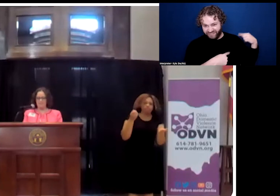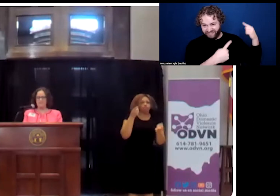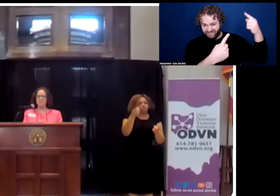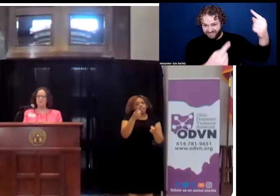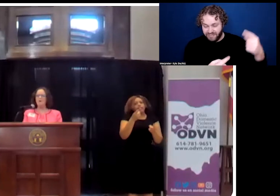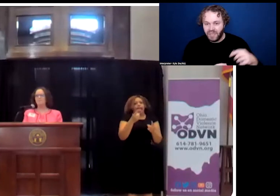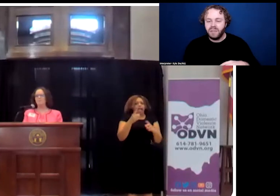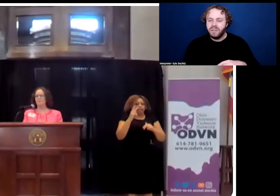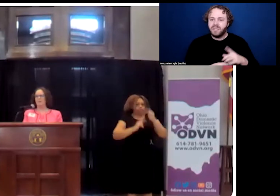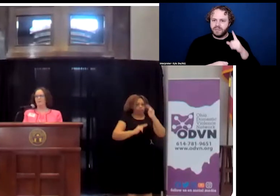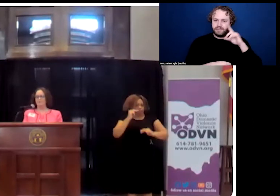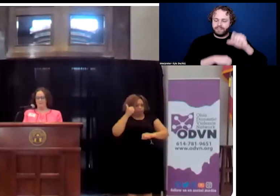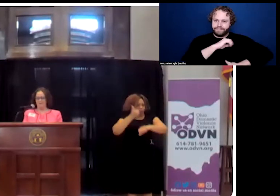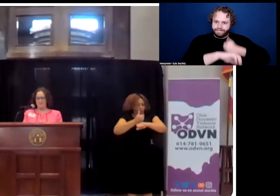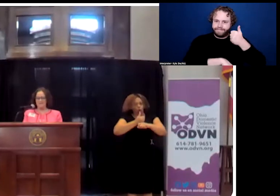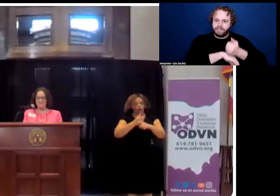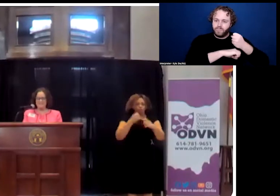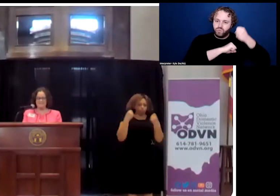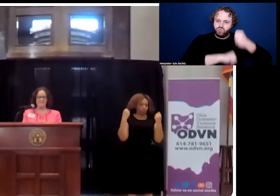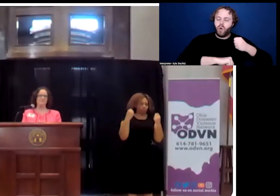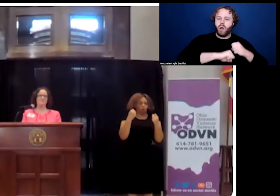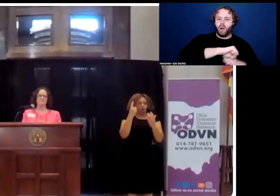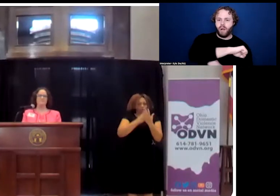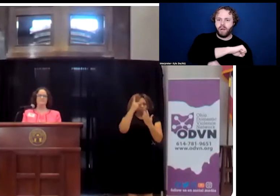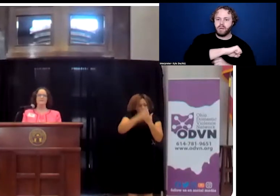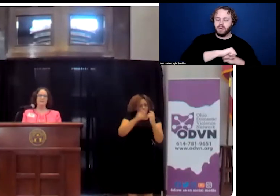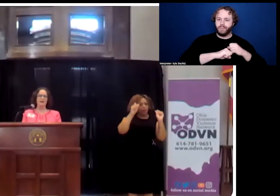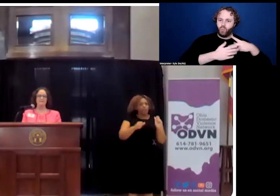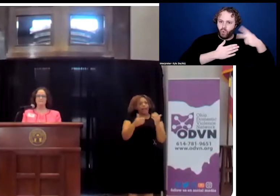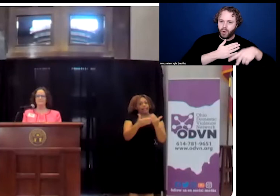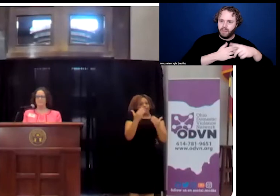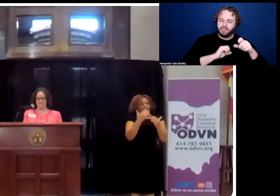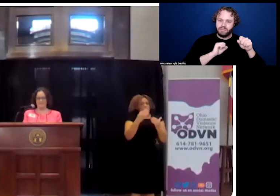a strong program that could easily serve as a model for the state.